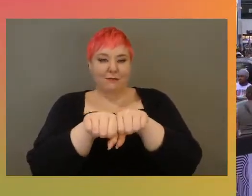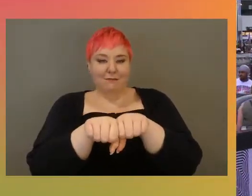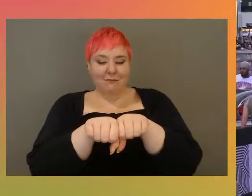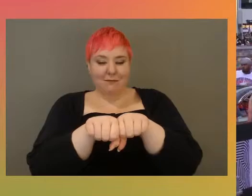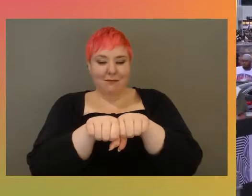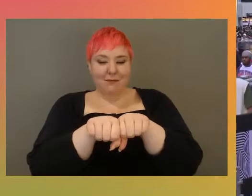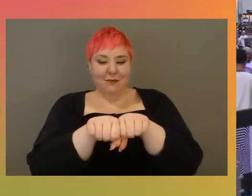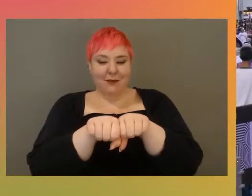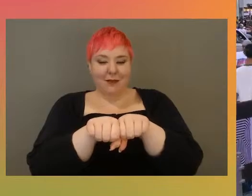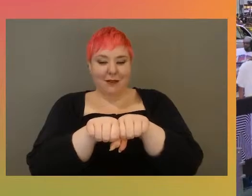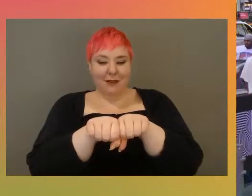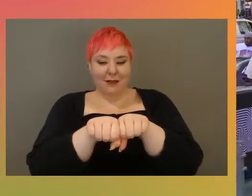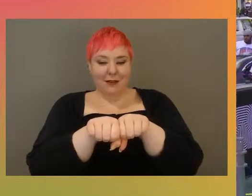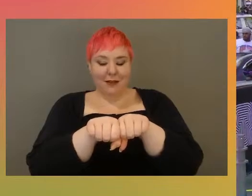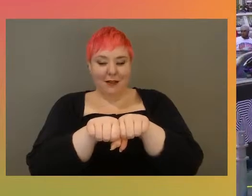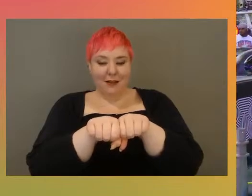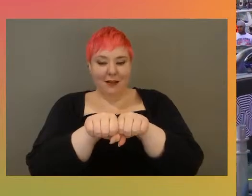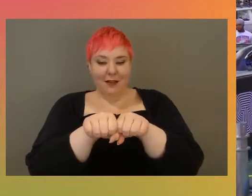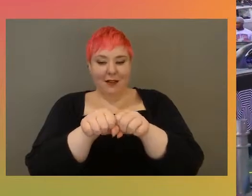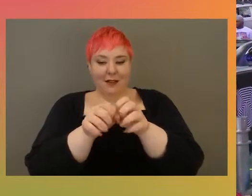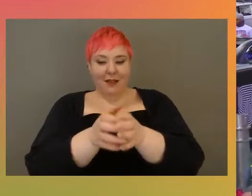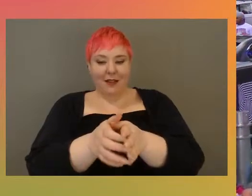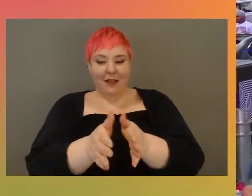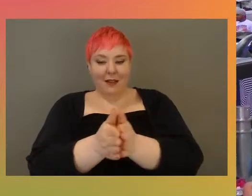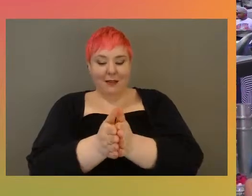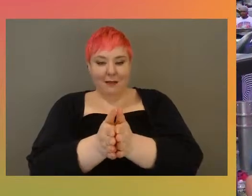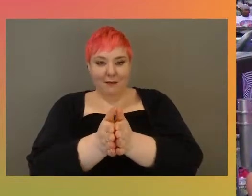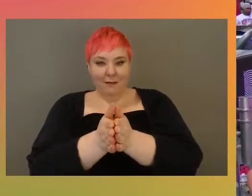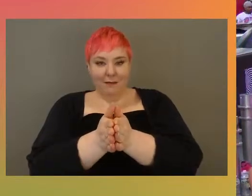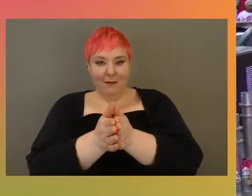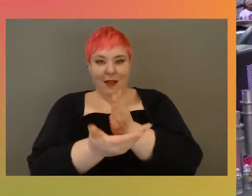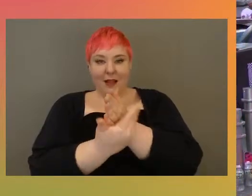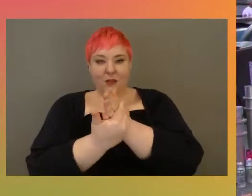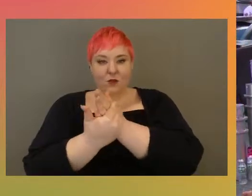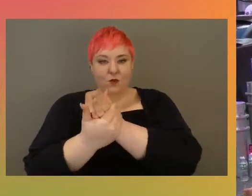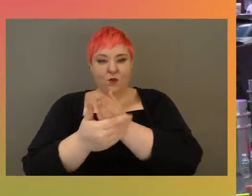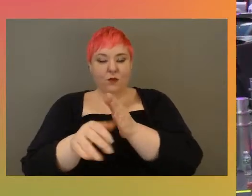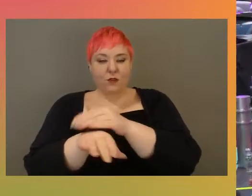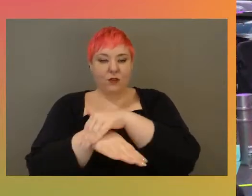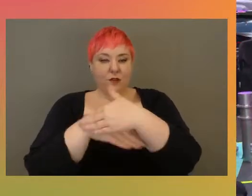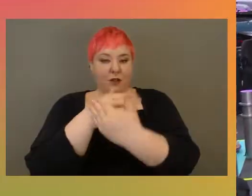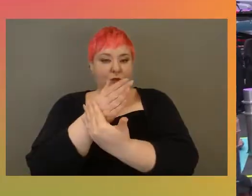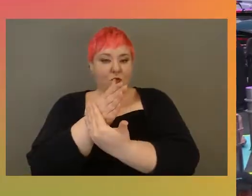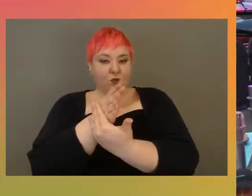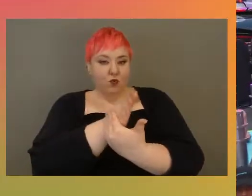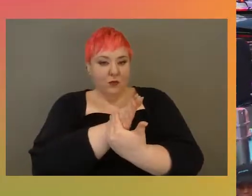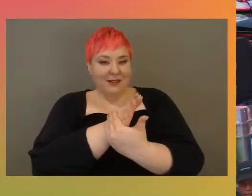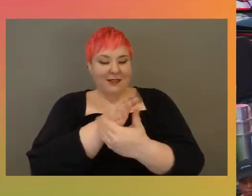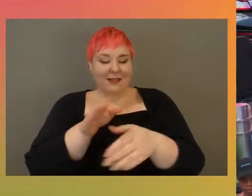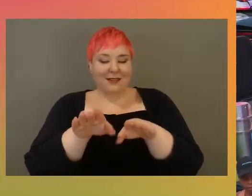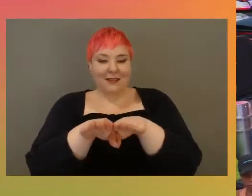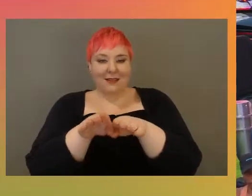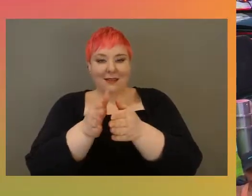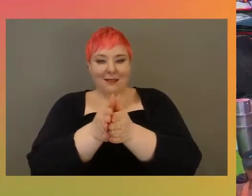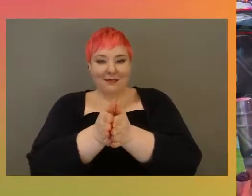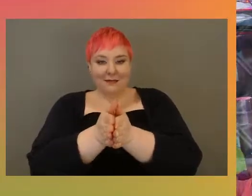PUSH THE FEST, SQUEEZE THE FIST WITH YOUR LEGS. BRING THE HANDS INTO PRAYER